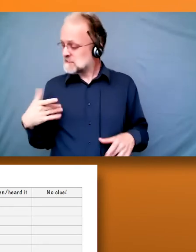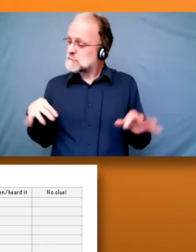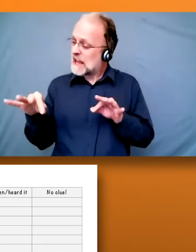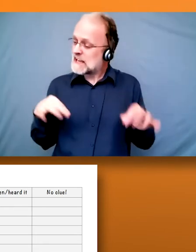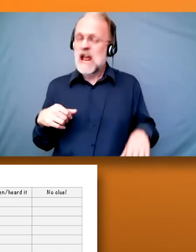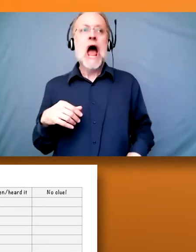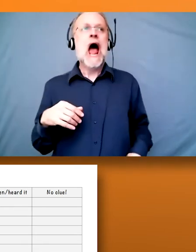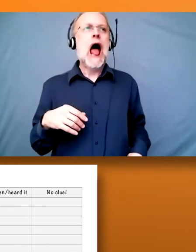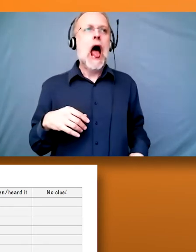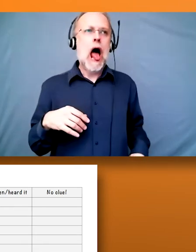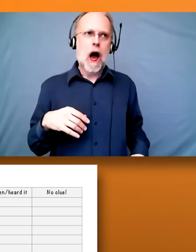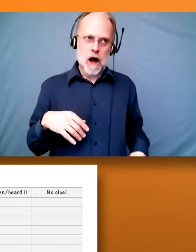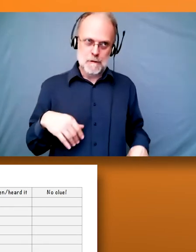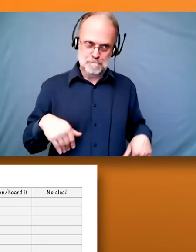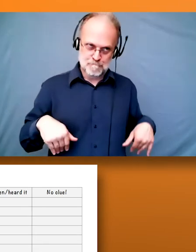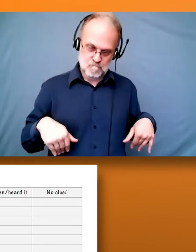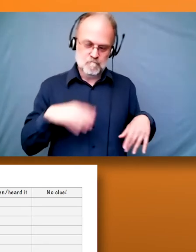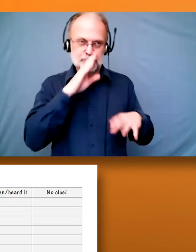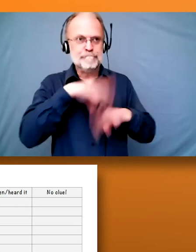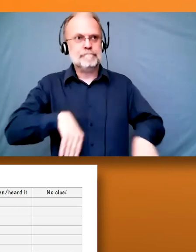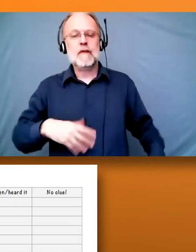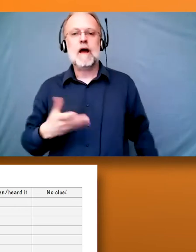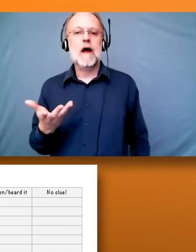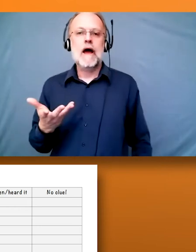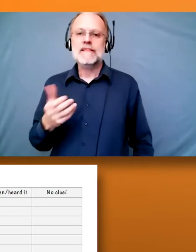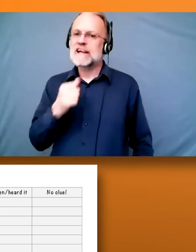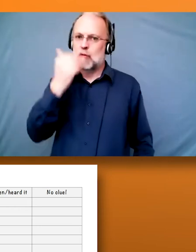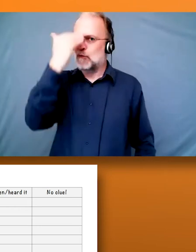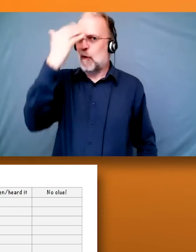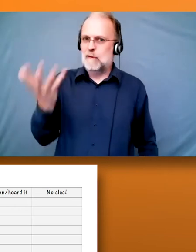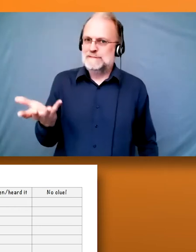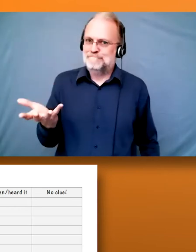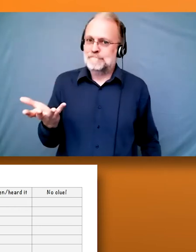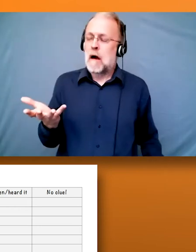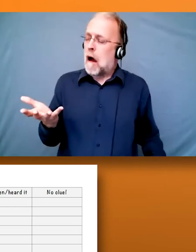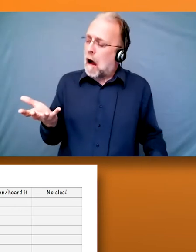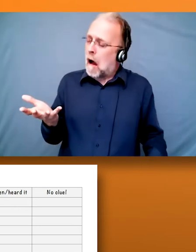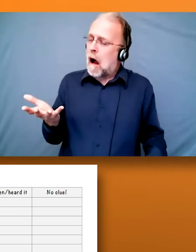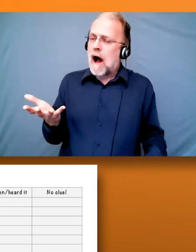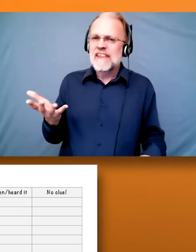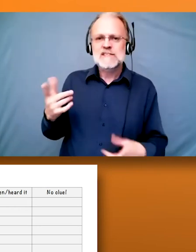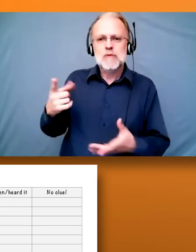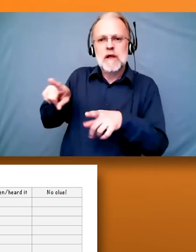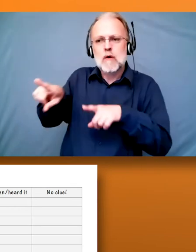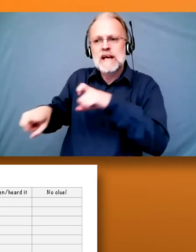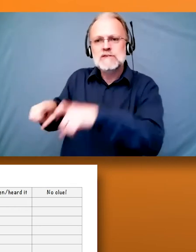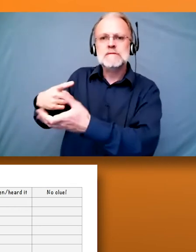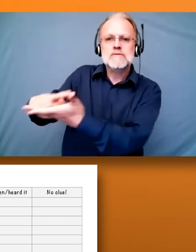and then upon further, you know, questioning, they don't know that word. But that's where the questioning piece comes in.